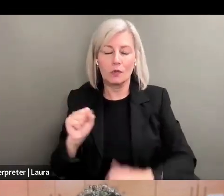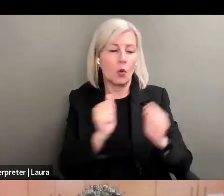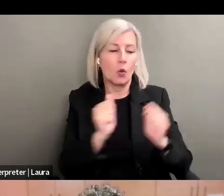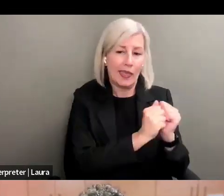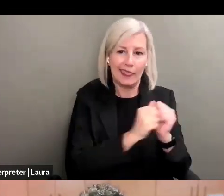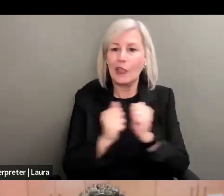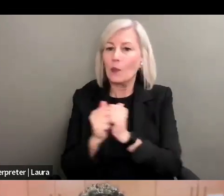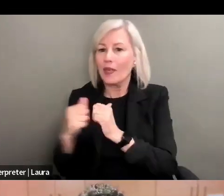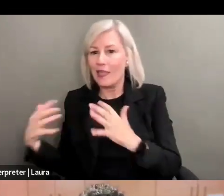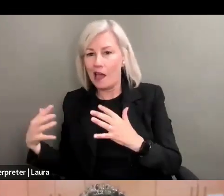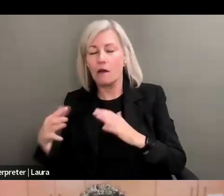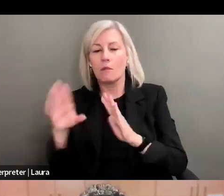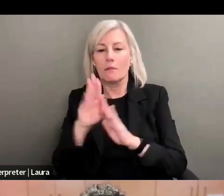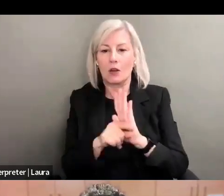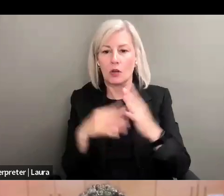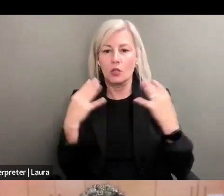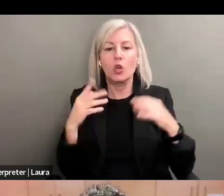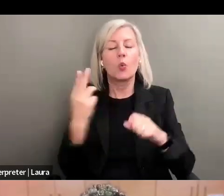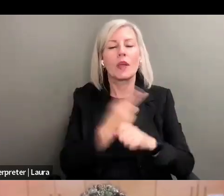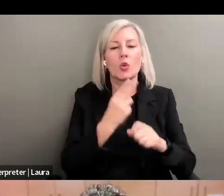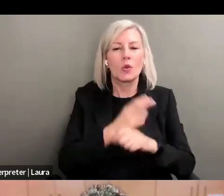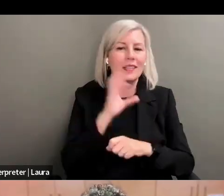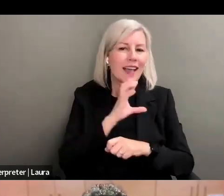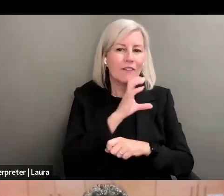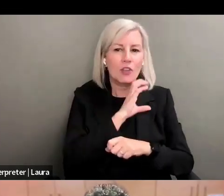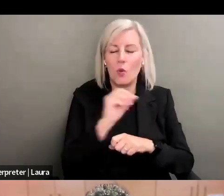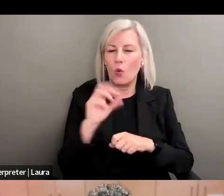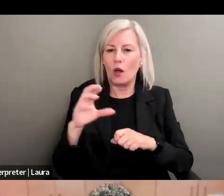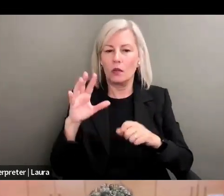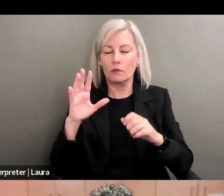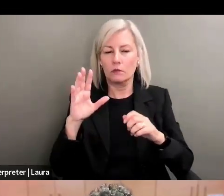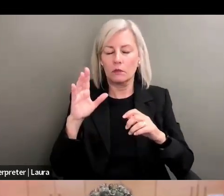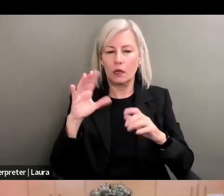We personally use like cafeteria or classroom noise. And then we use a sound